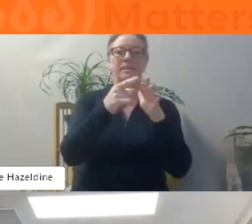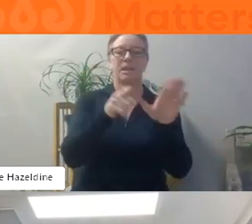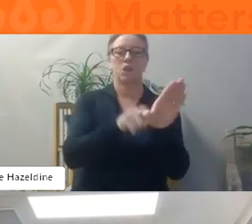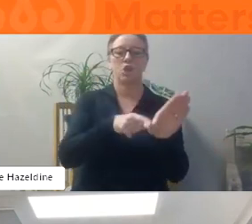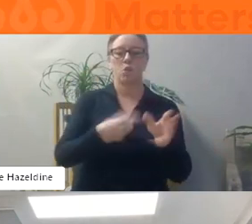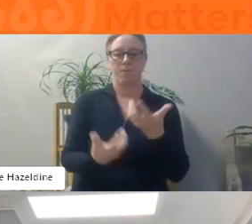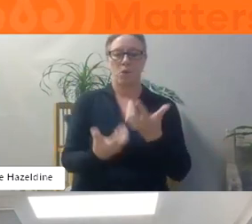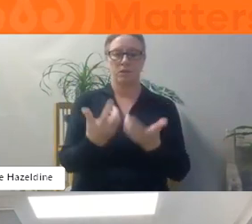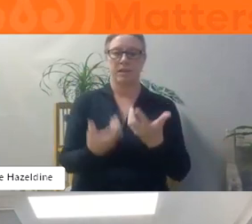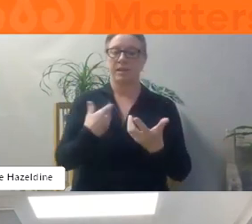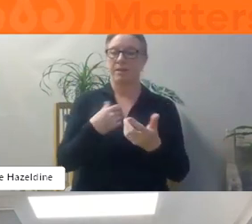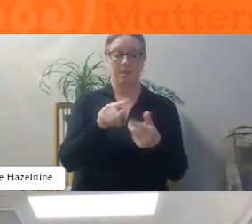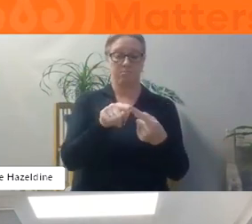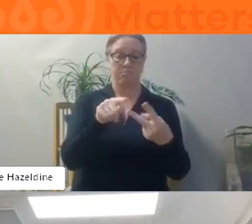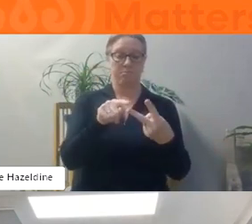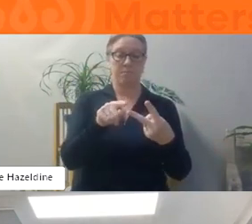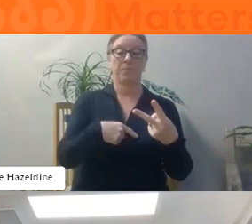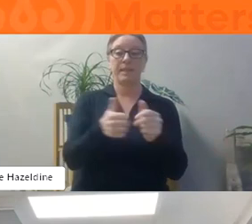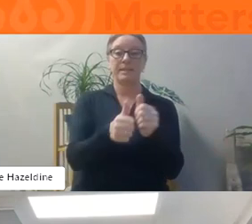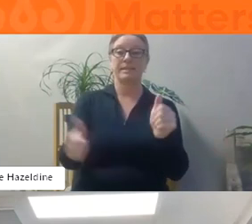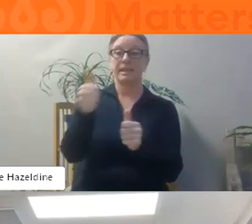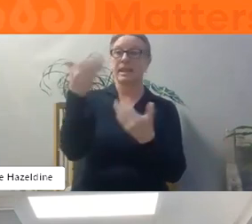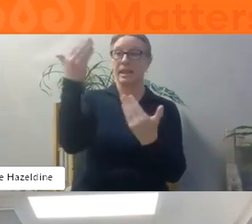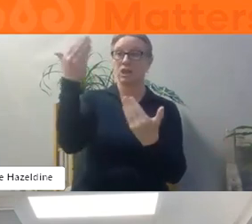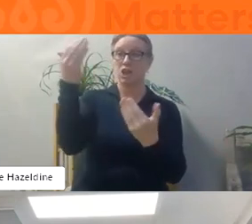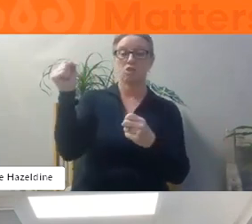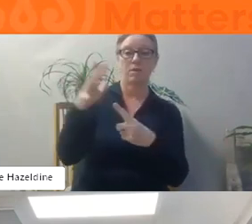Senior Lecturer of the School of Critical Studies at the University